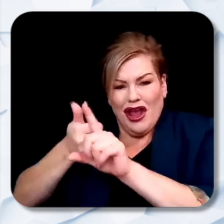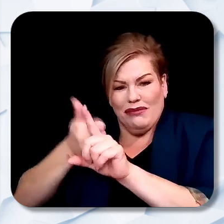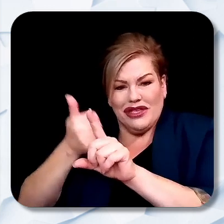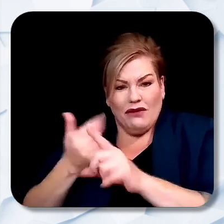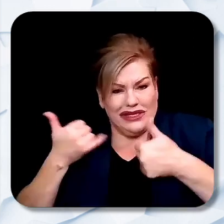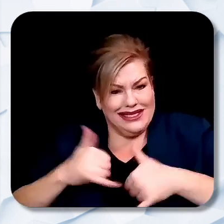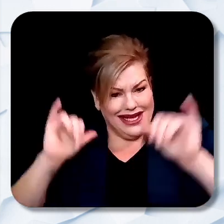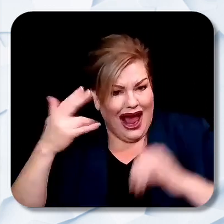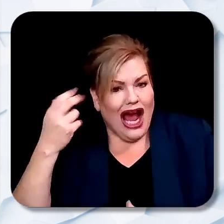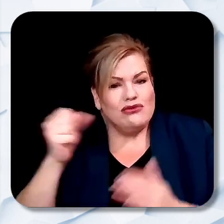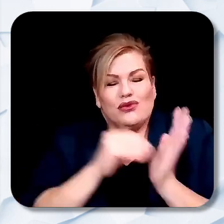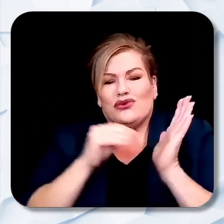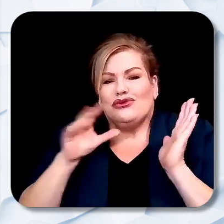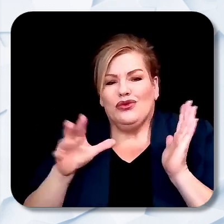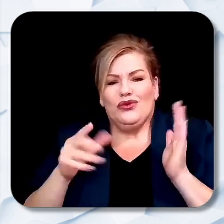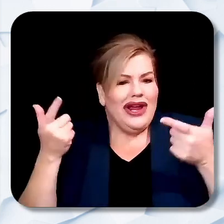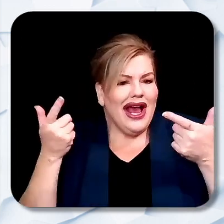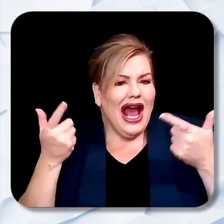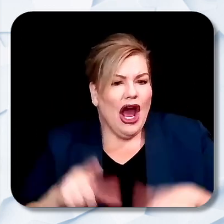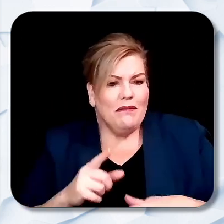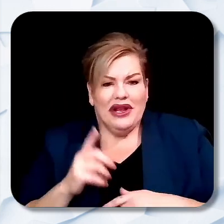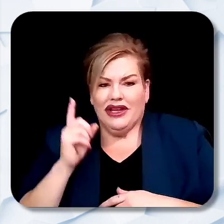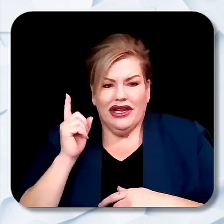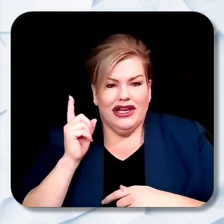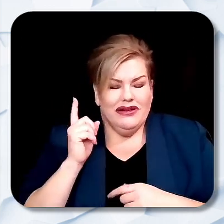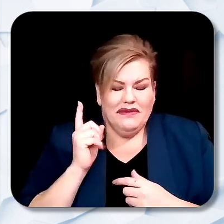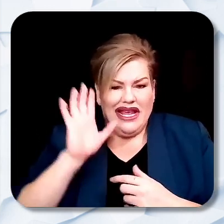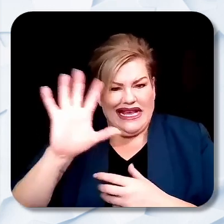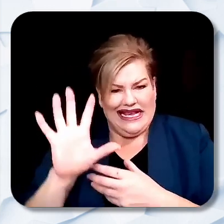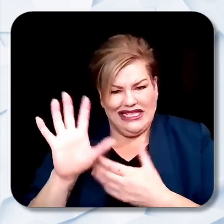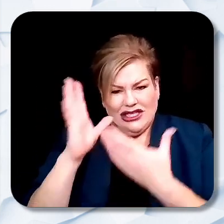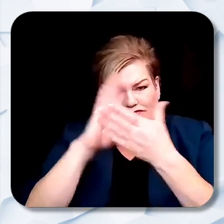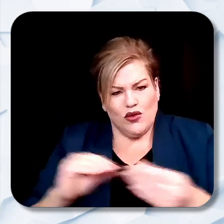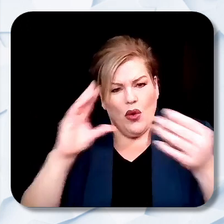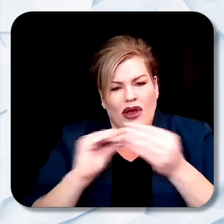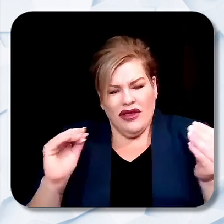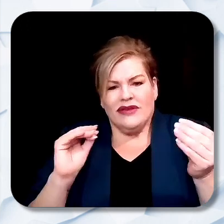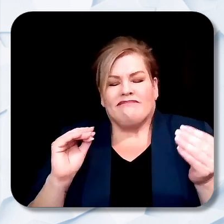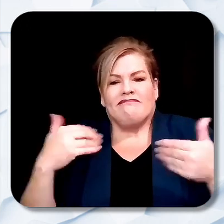school. They could see the results in his story. So, we uh we were limited in the beginning with